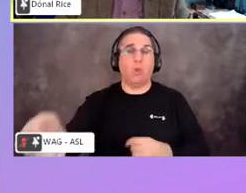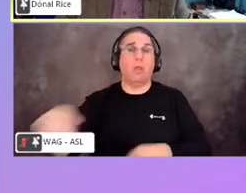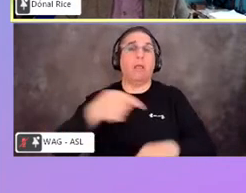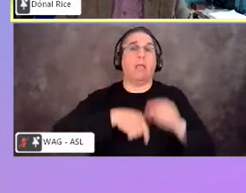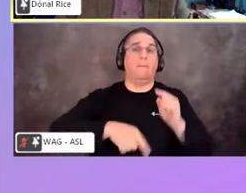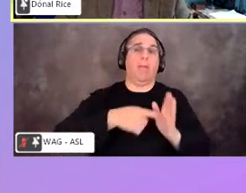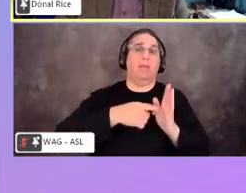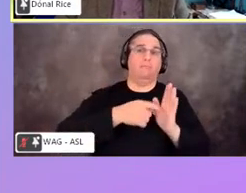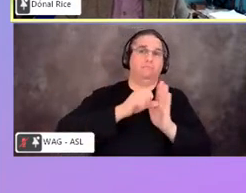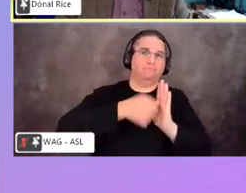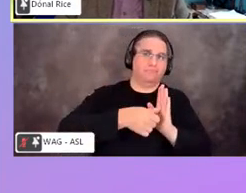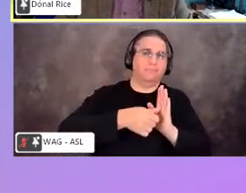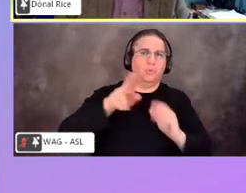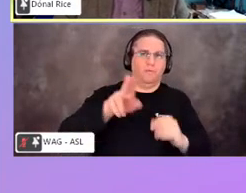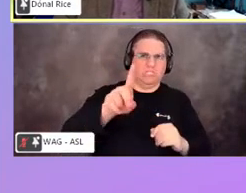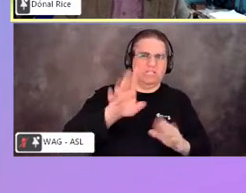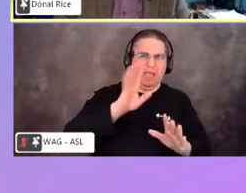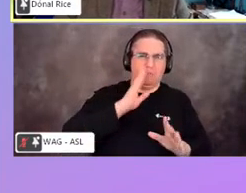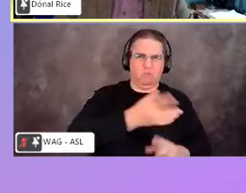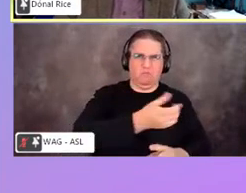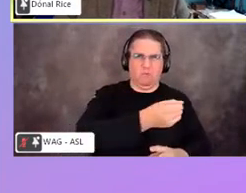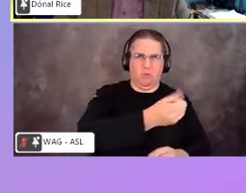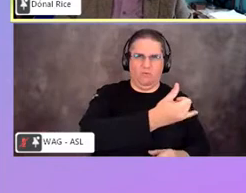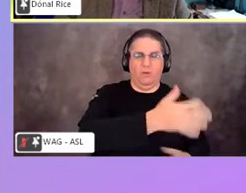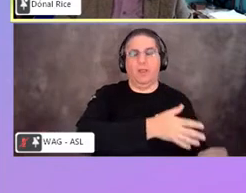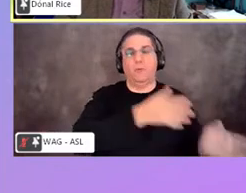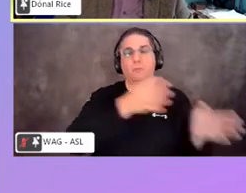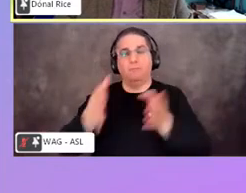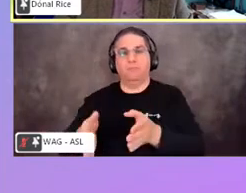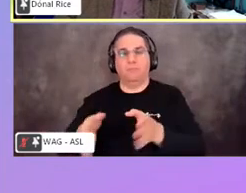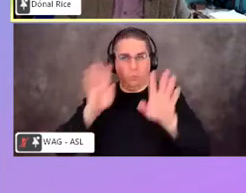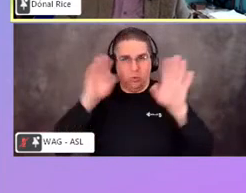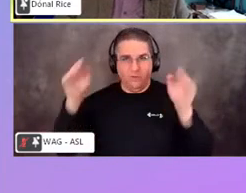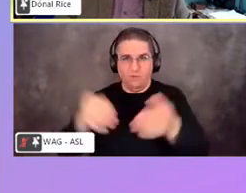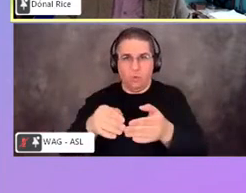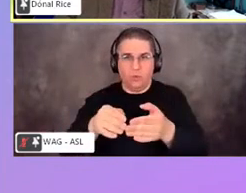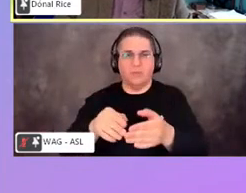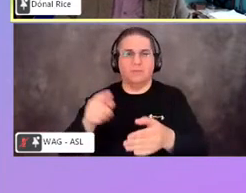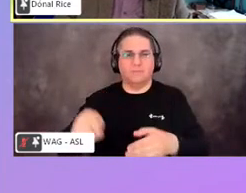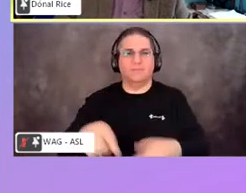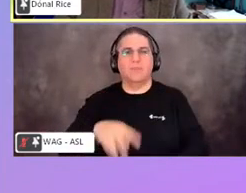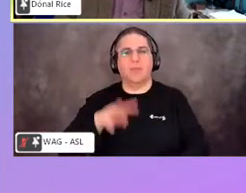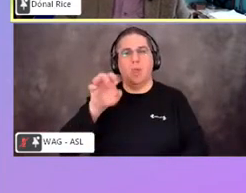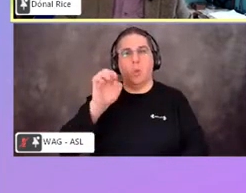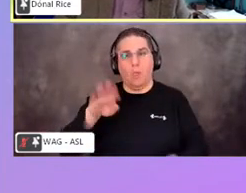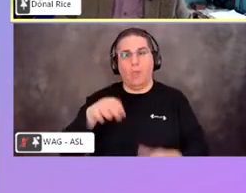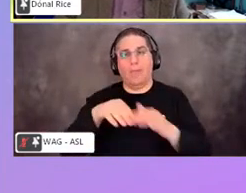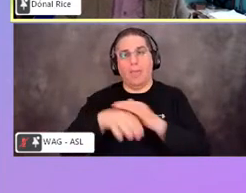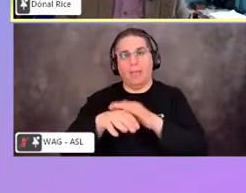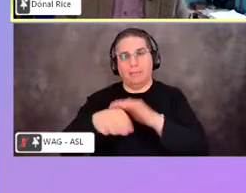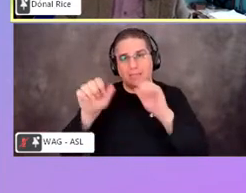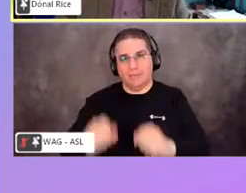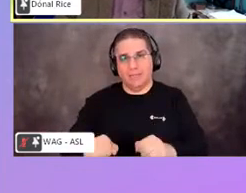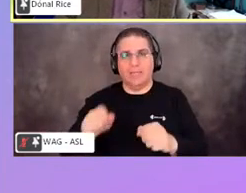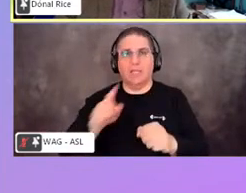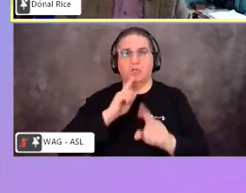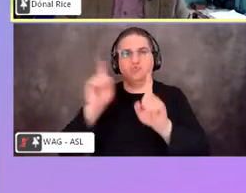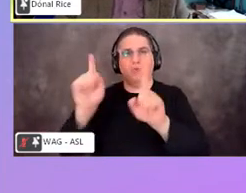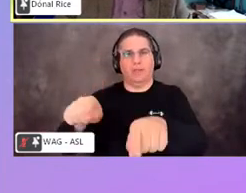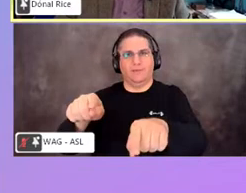of environments that can be accessed, understood and used regardless of a person's age. Disability or disability. So I'll actually circle back around to universities